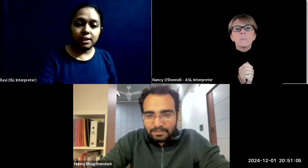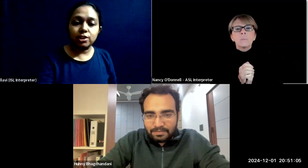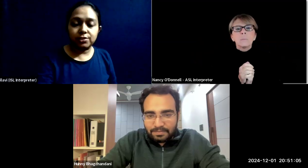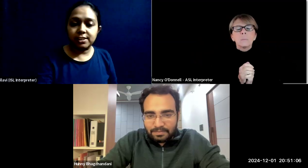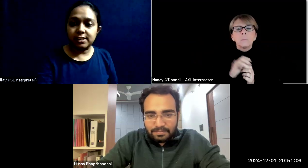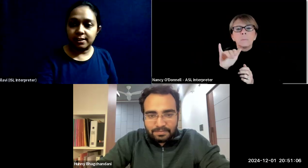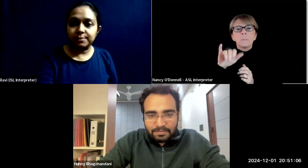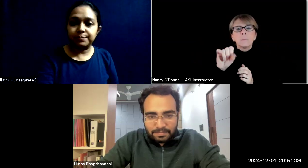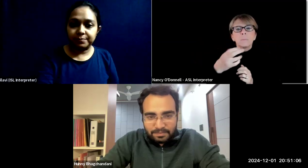[Interpreter speaking] There is a question from Yash.